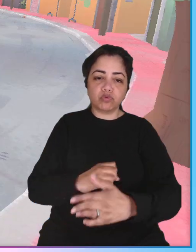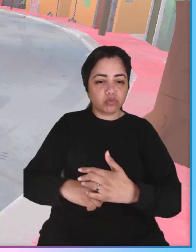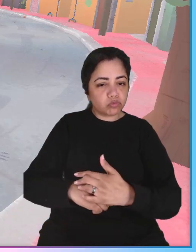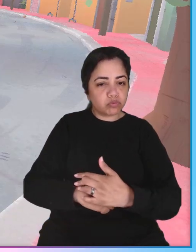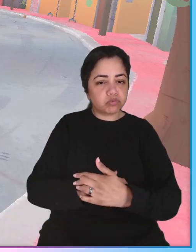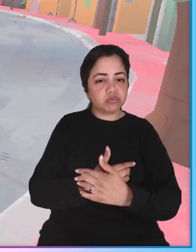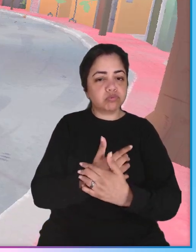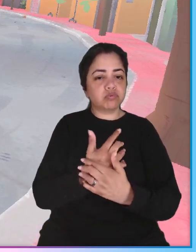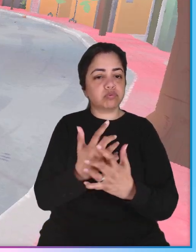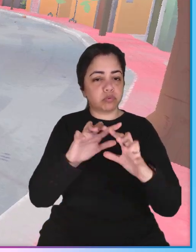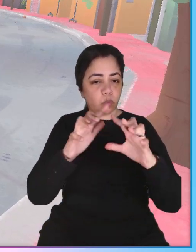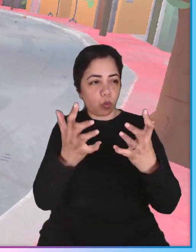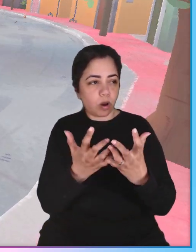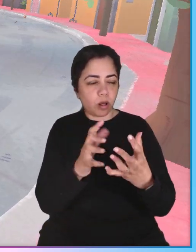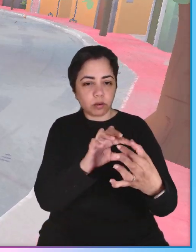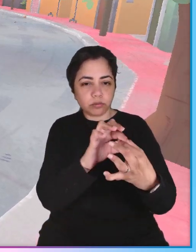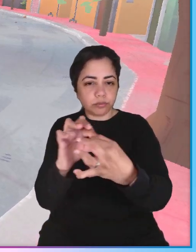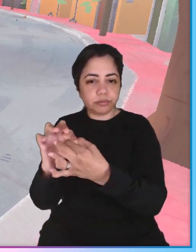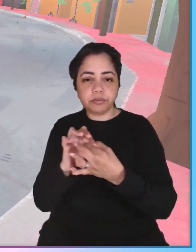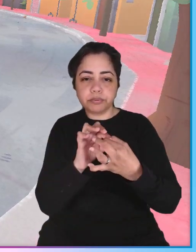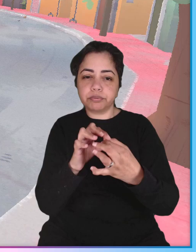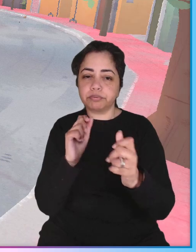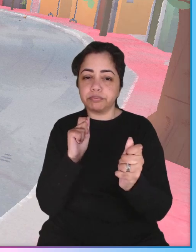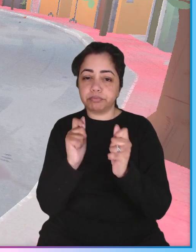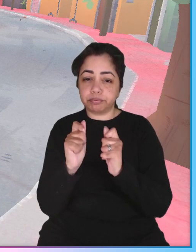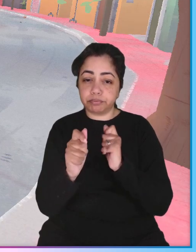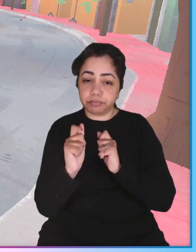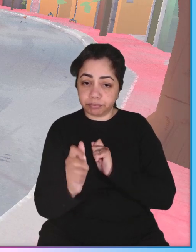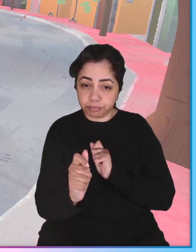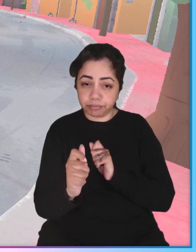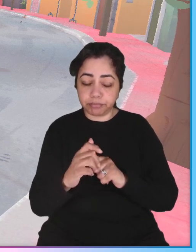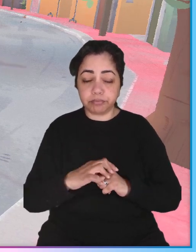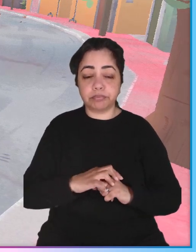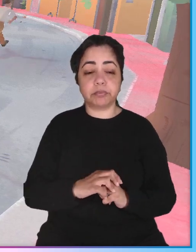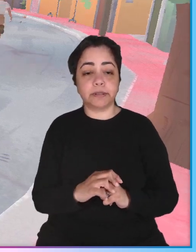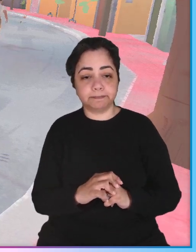Moving your character in the game can be done either manually, via keyboard or a controller